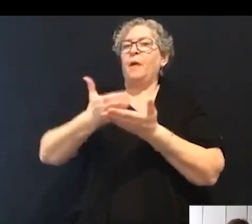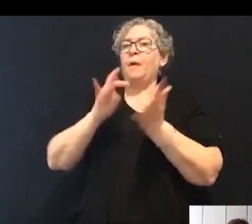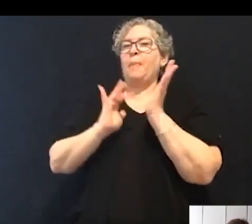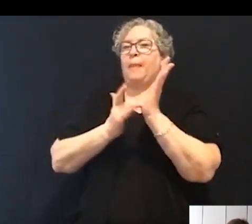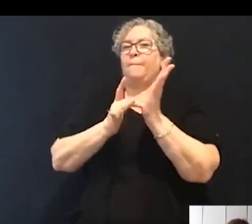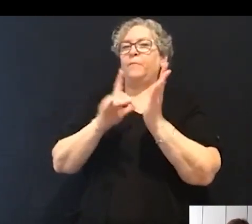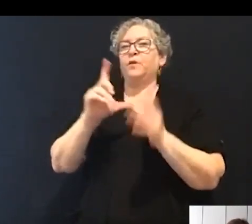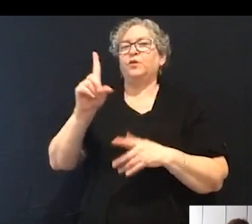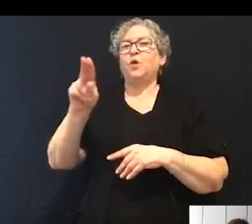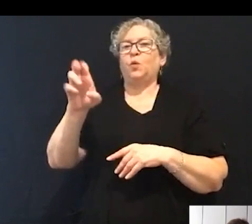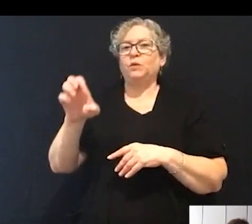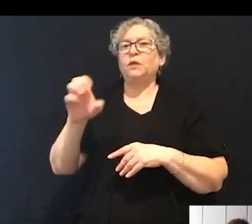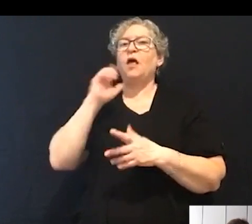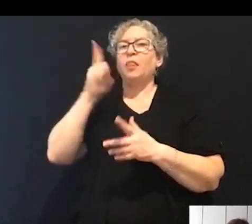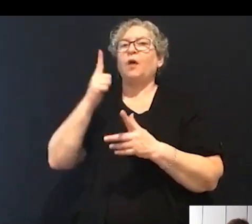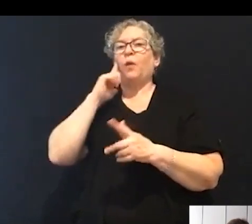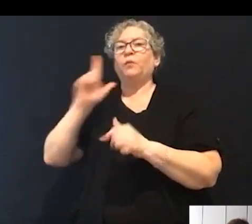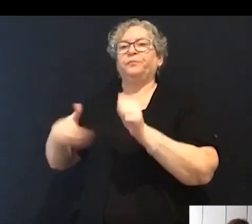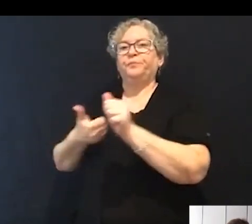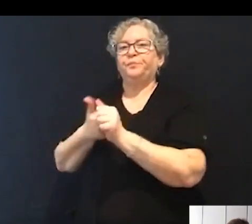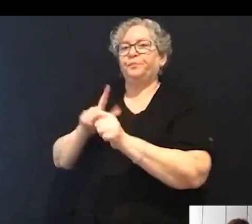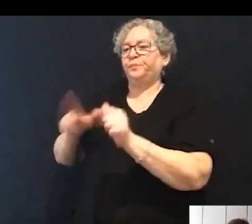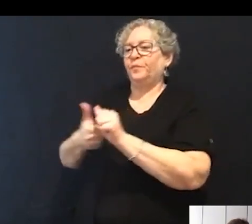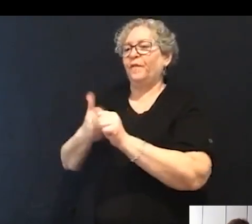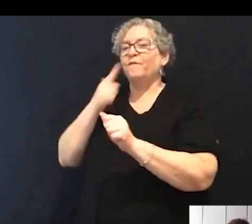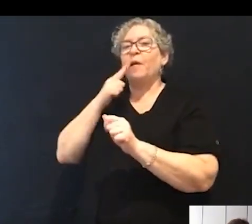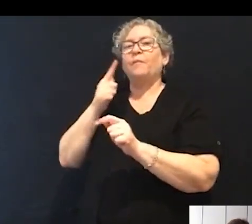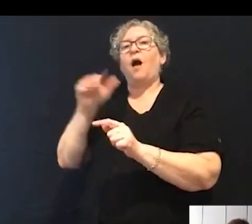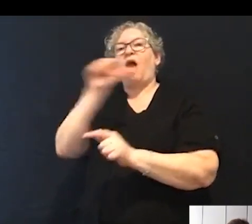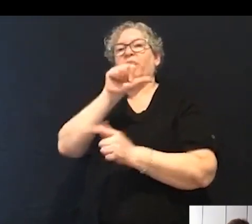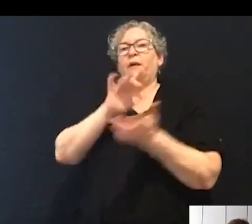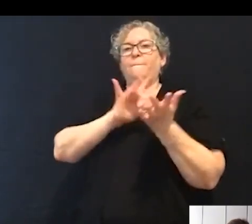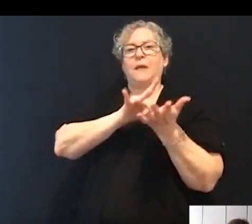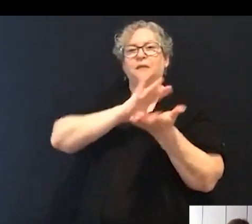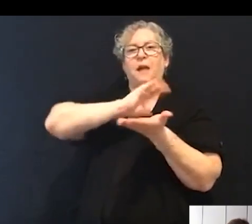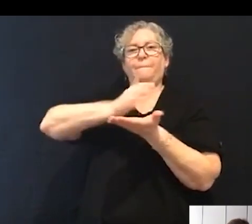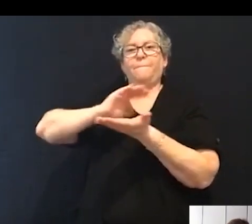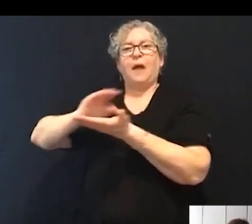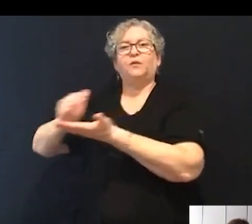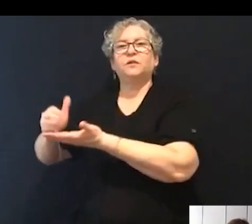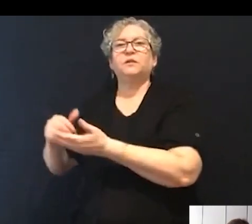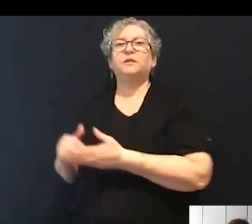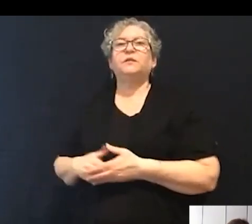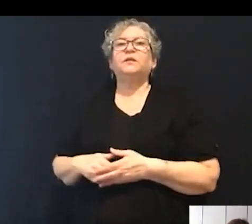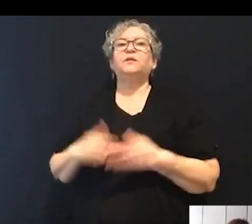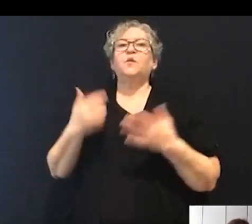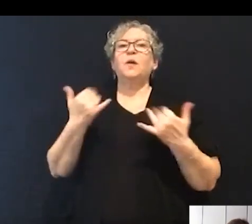of the previous cohorts. So this is the trial population as it